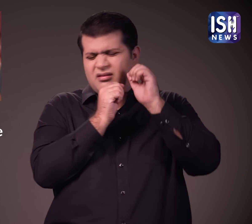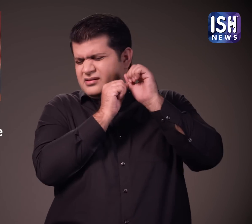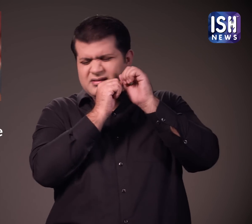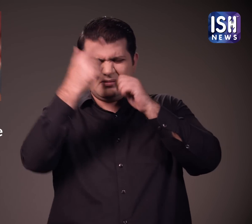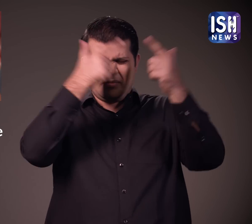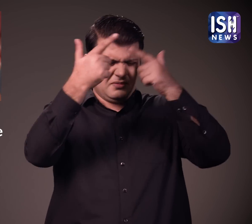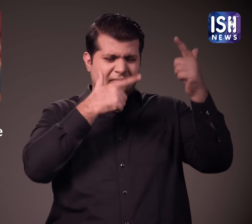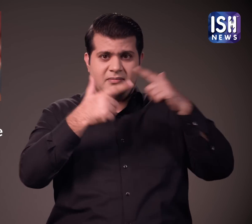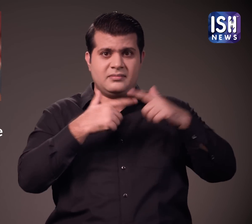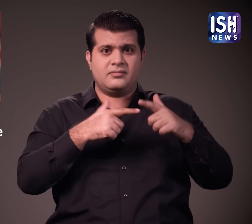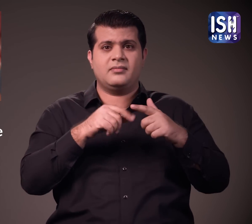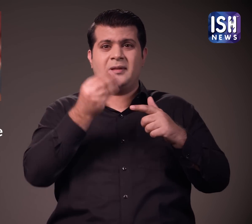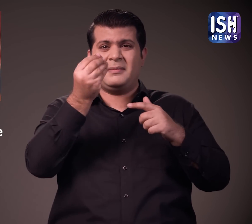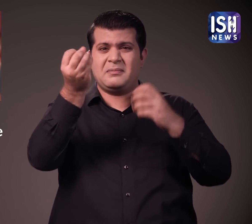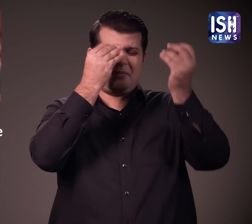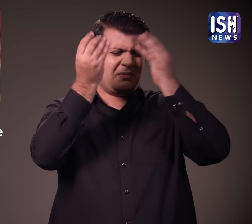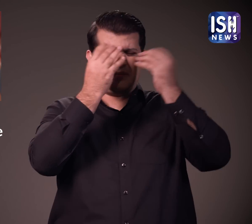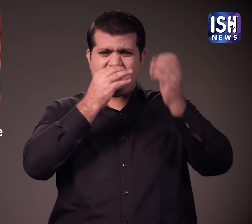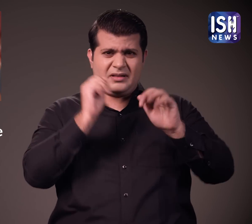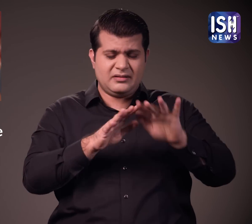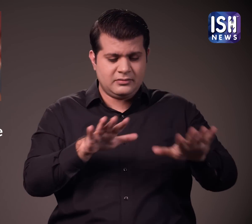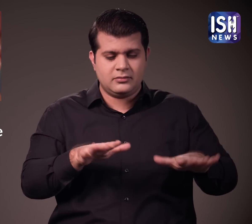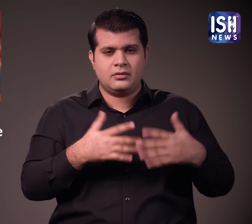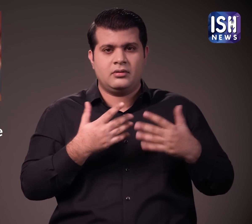Sook was struggling and tried to keep the mud off her face.